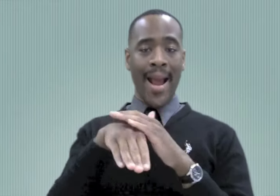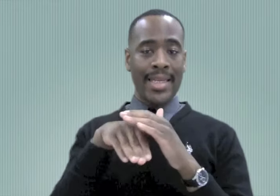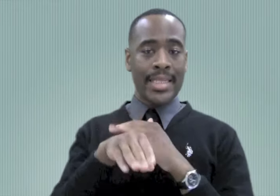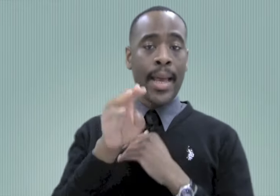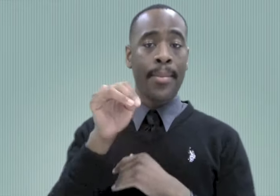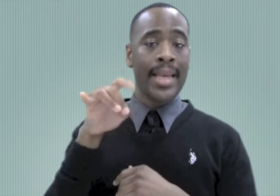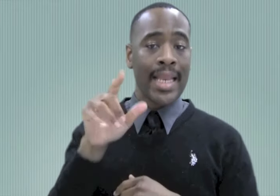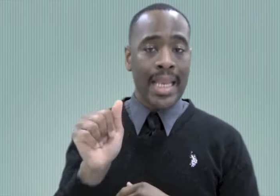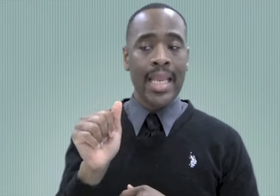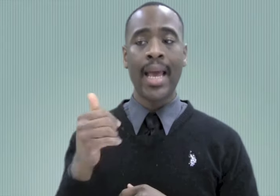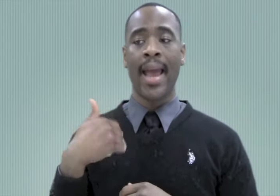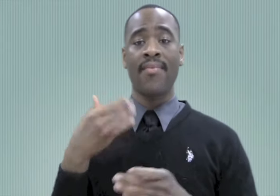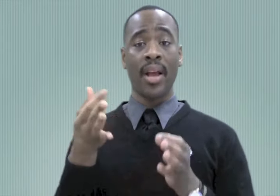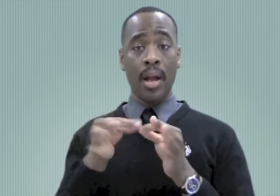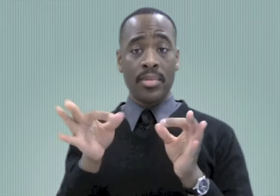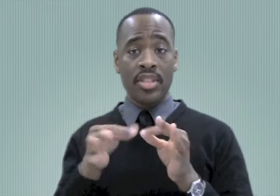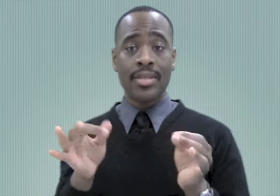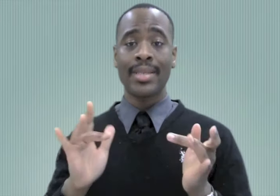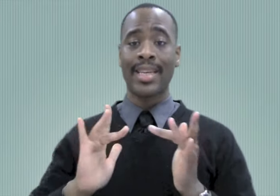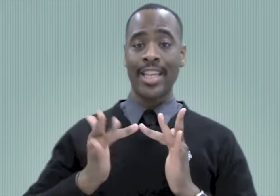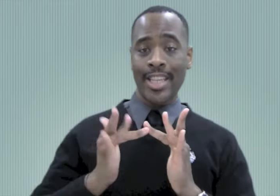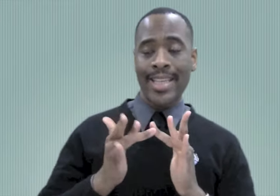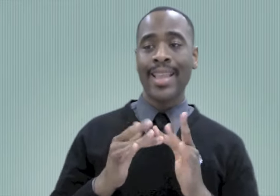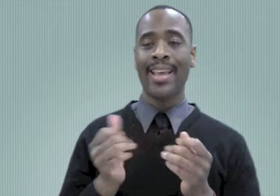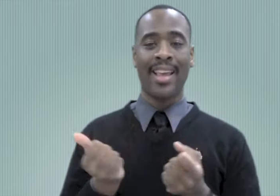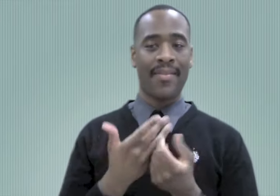media, internet access, and captioning, any way they had access to words that contributed to their learning.